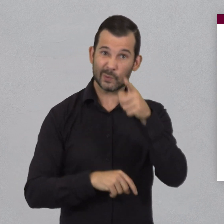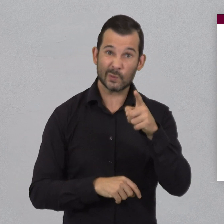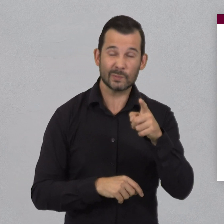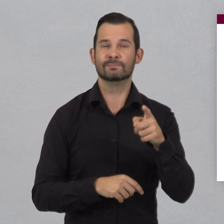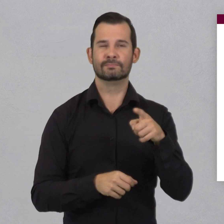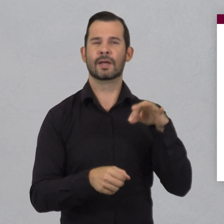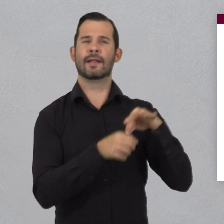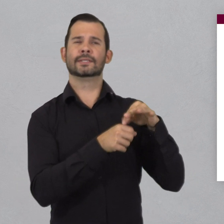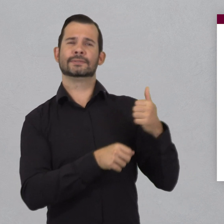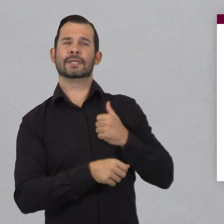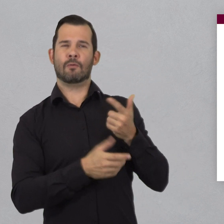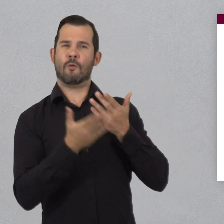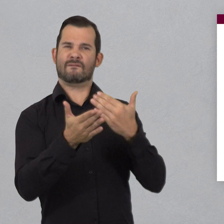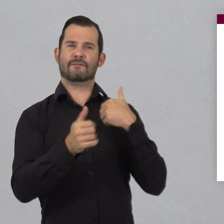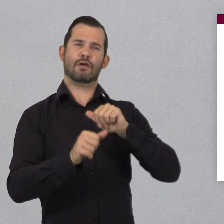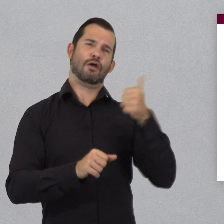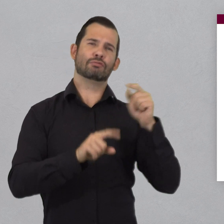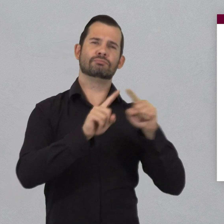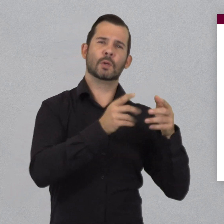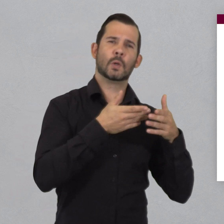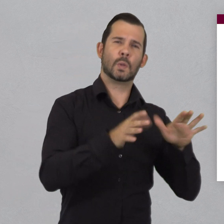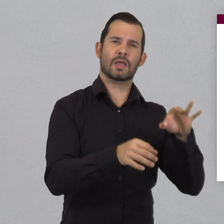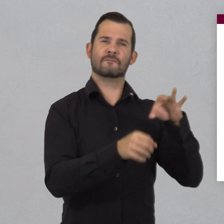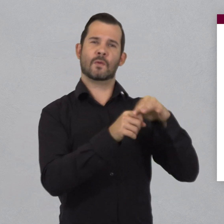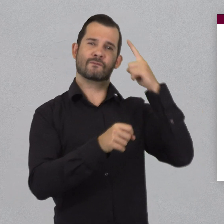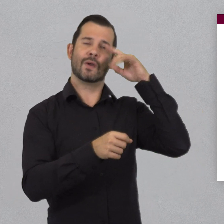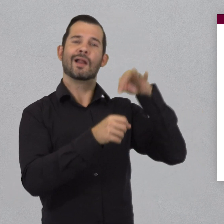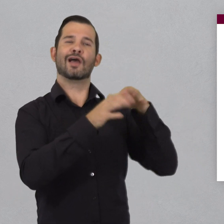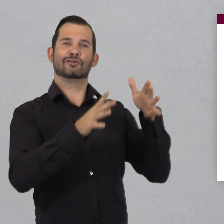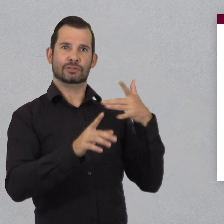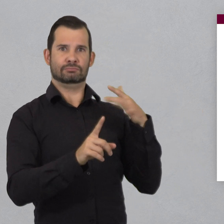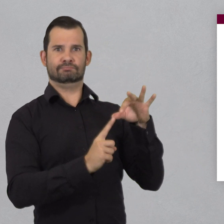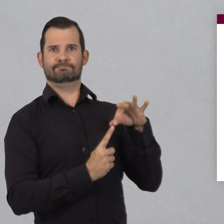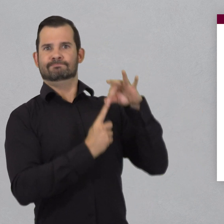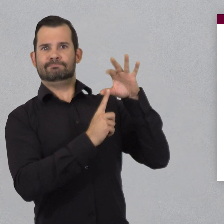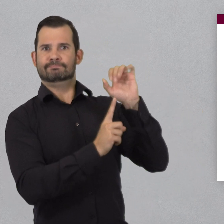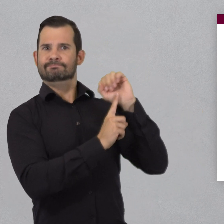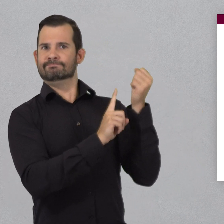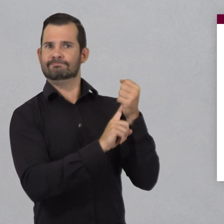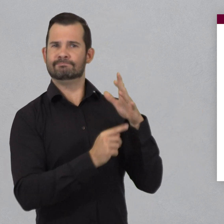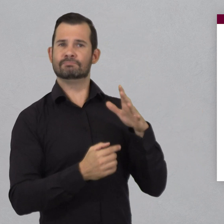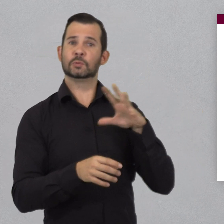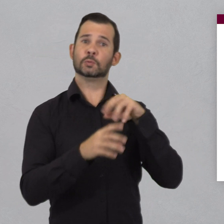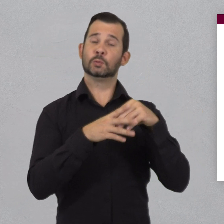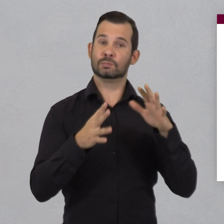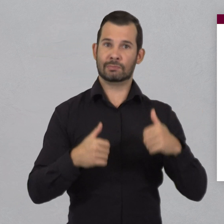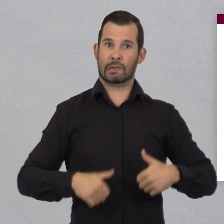Elections Canada offers other ways to vote for electors in exceptional situations, including: